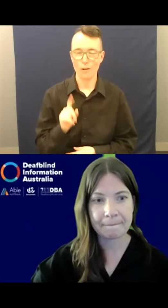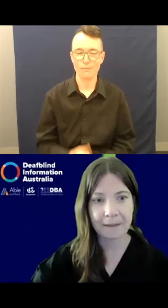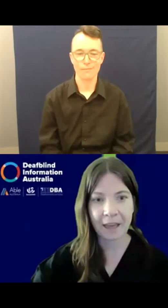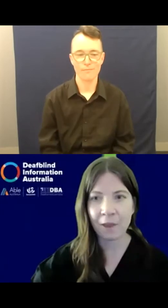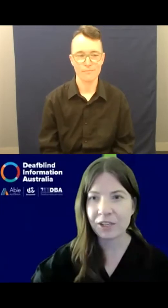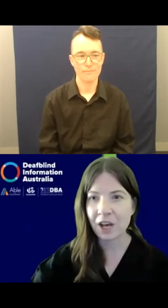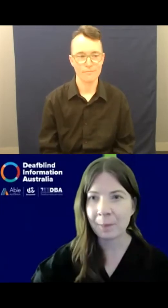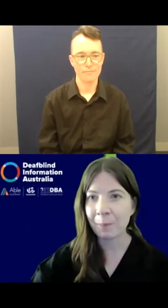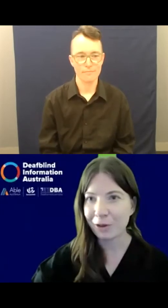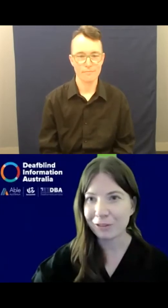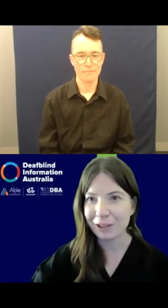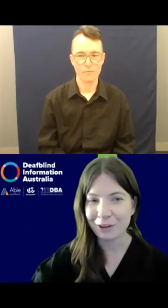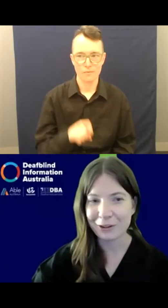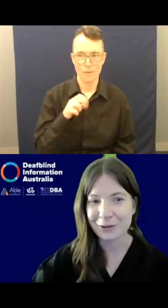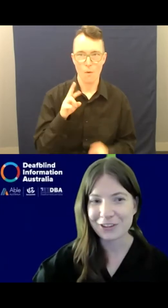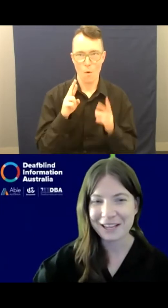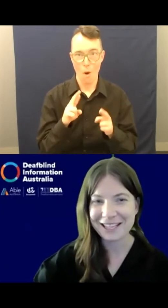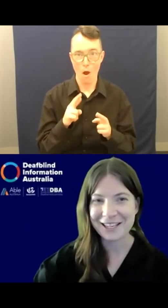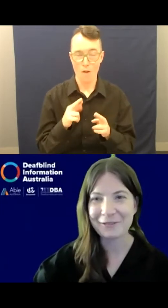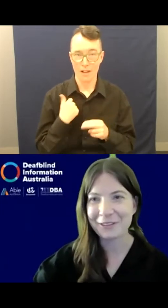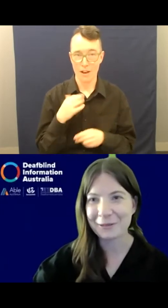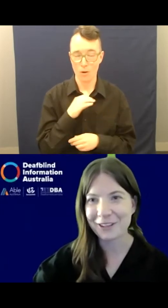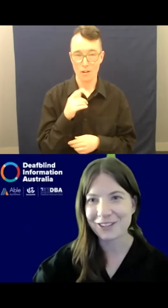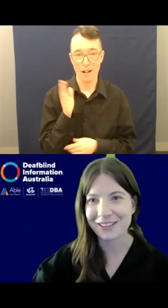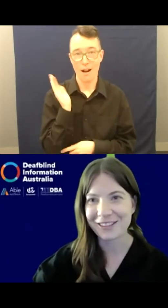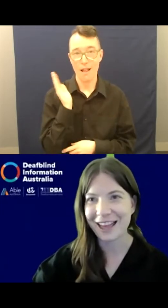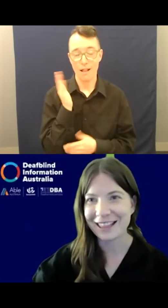And there will be time hopefully if I don't talk too much, time for some questions at the end.